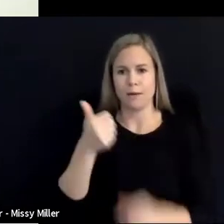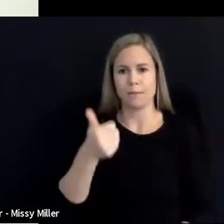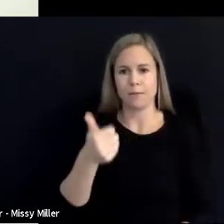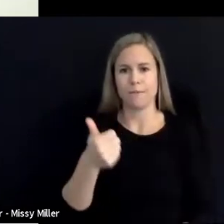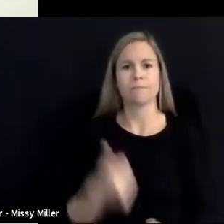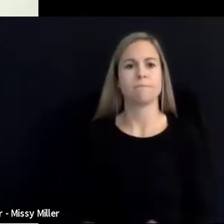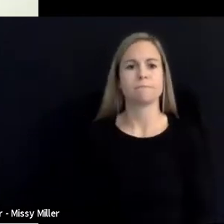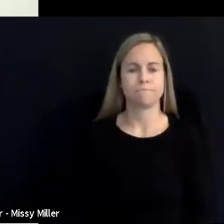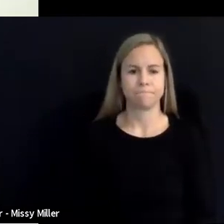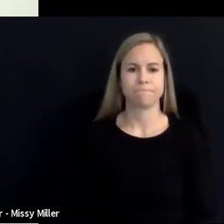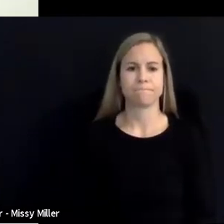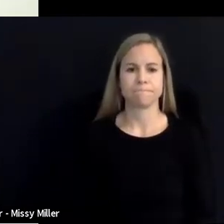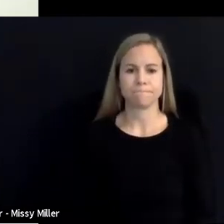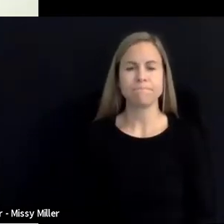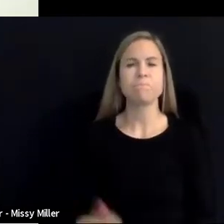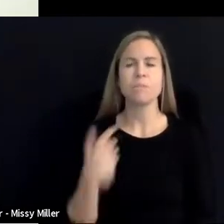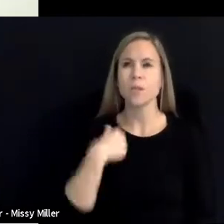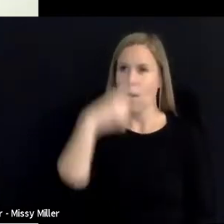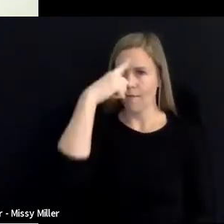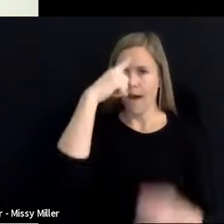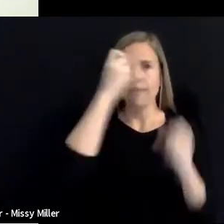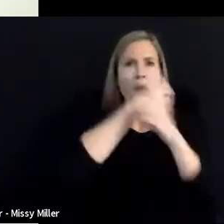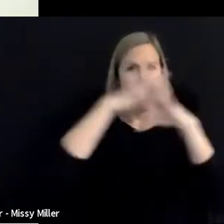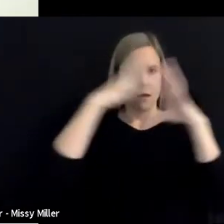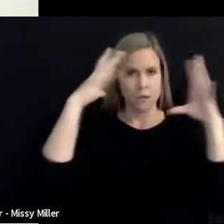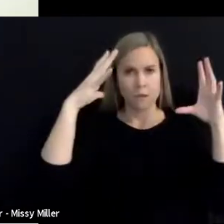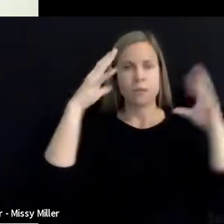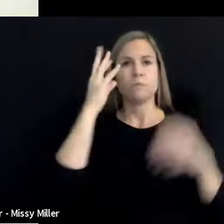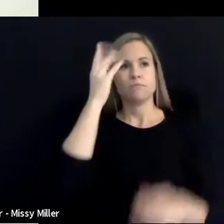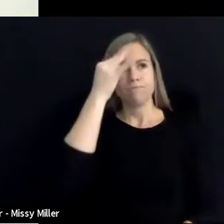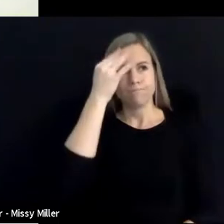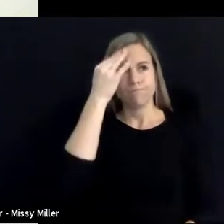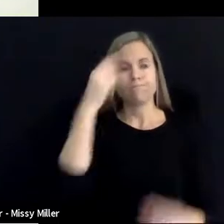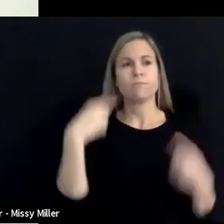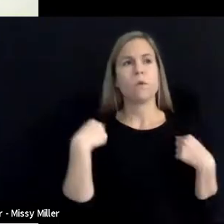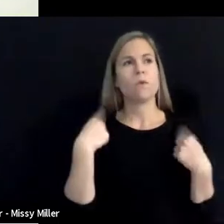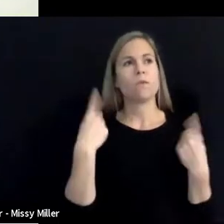So as I thought over the years about why kids with charge